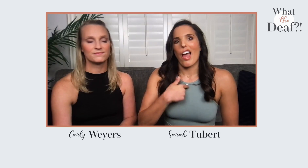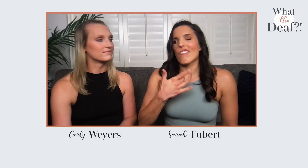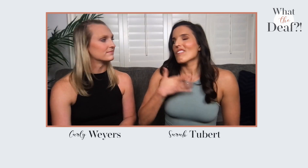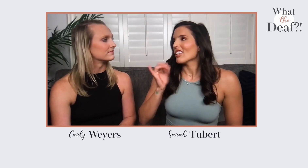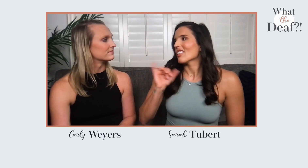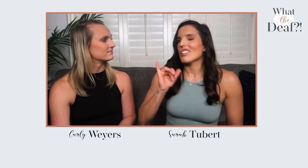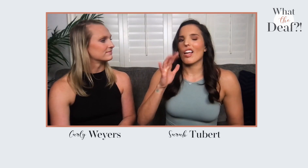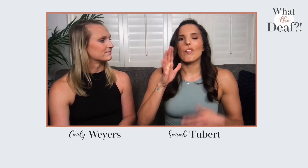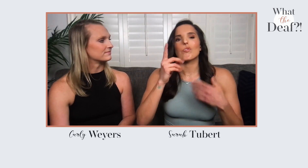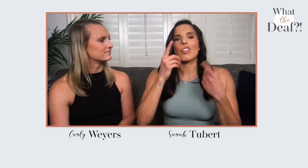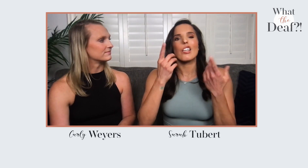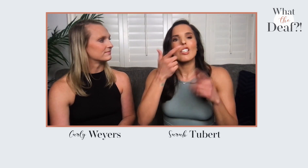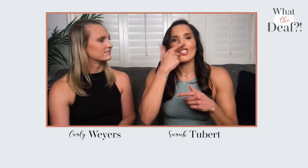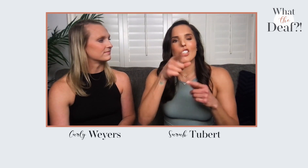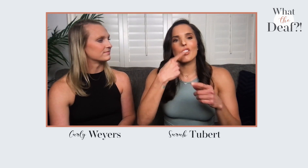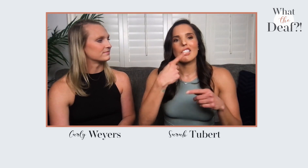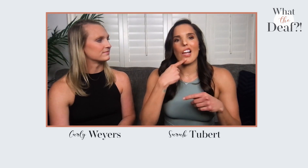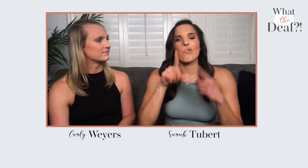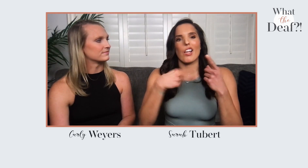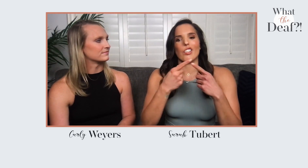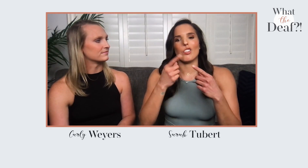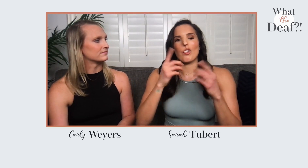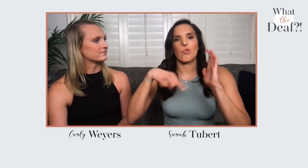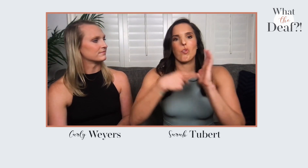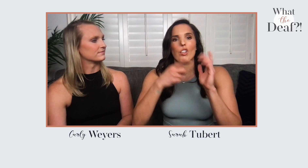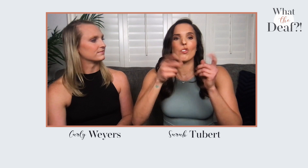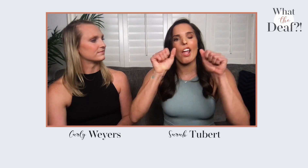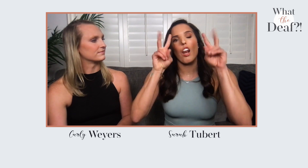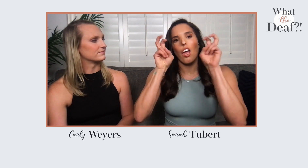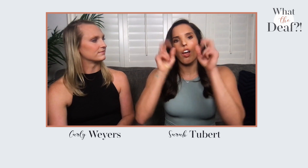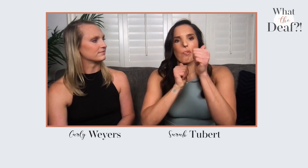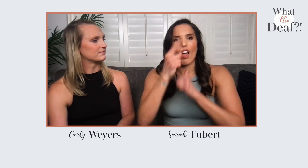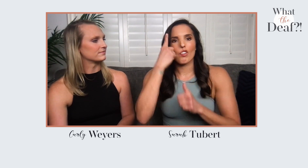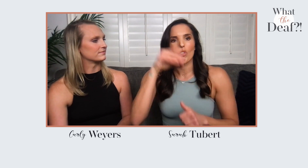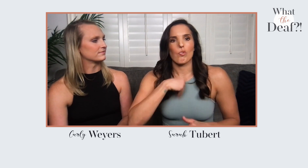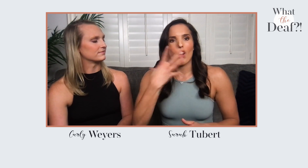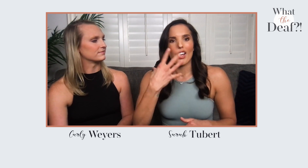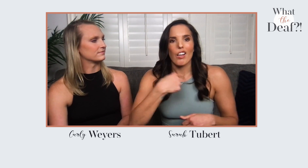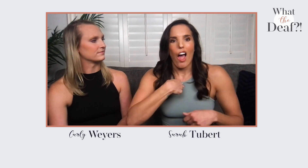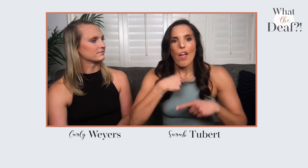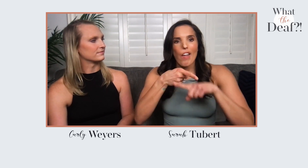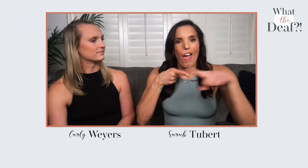Yeah, I feel very similar, and it's interesting because you said that you can "pass" for a white person.